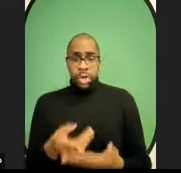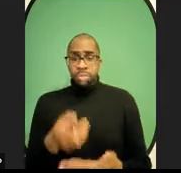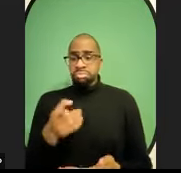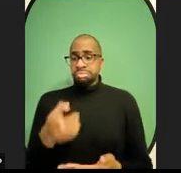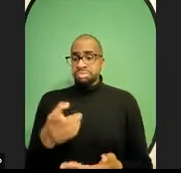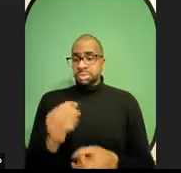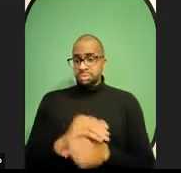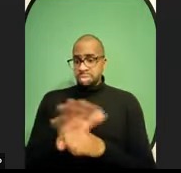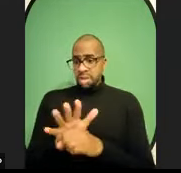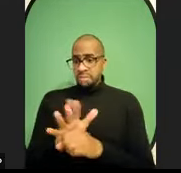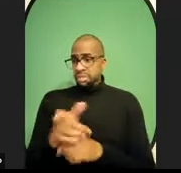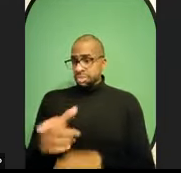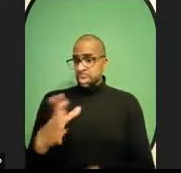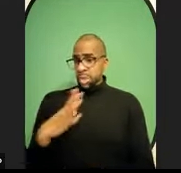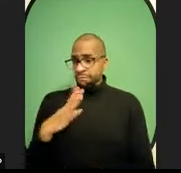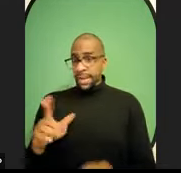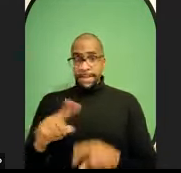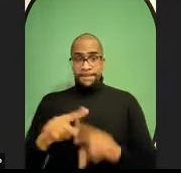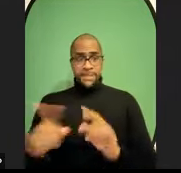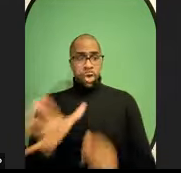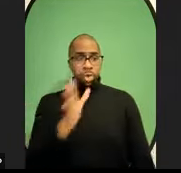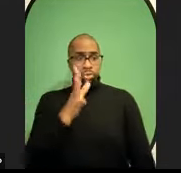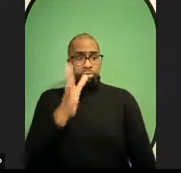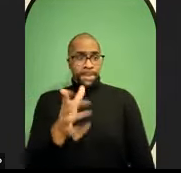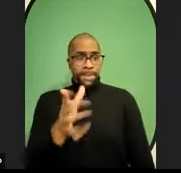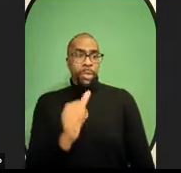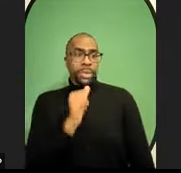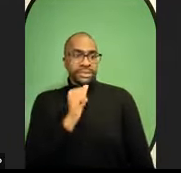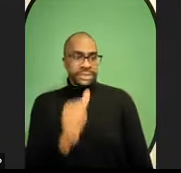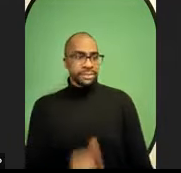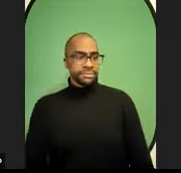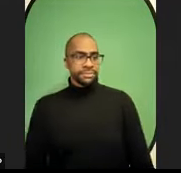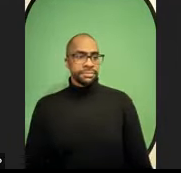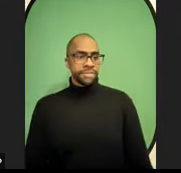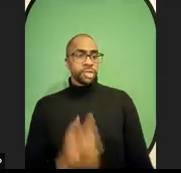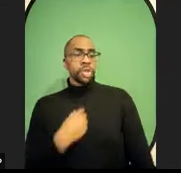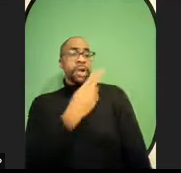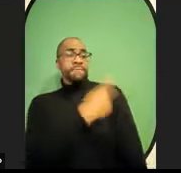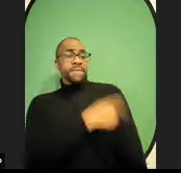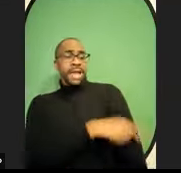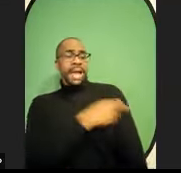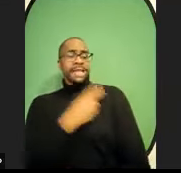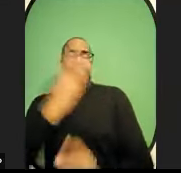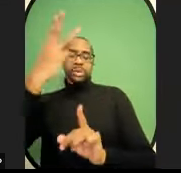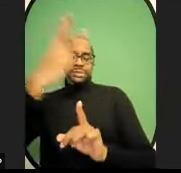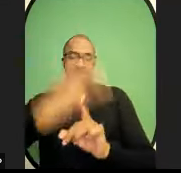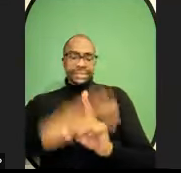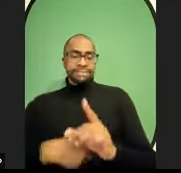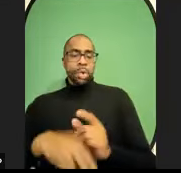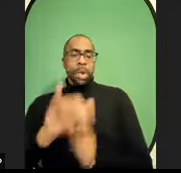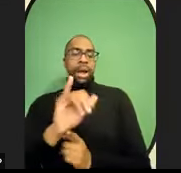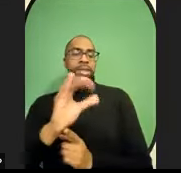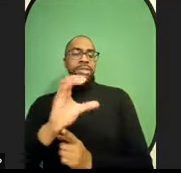colvin, and the and the granddaughter was fine. , the grandmother was , the grandmother was not and she spent six months in the eyes she spent six months in the ICU